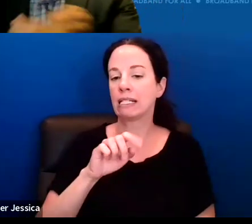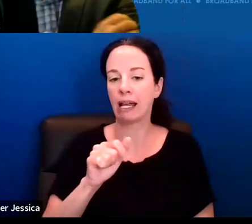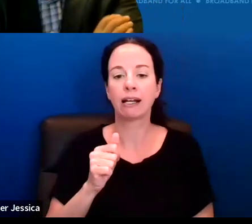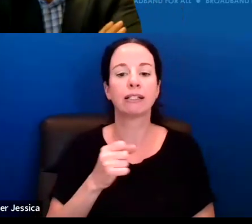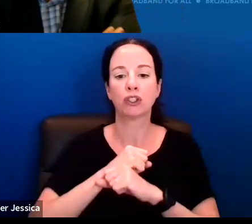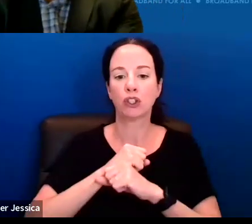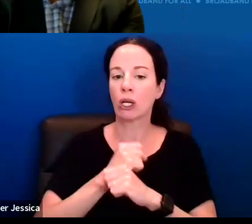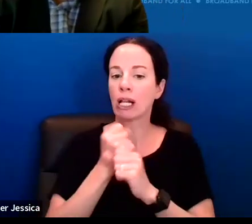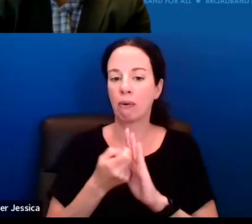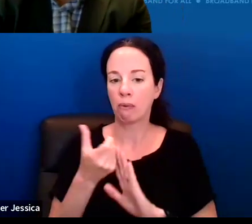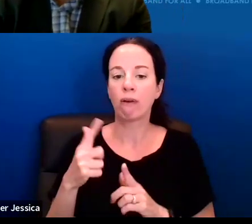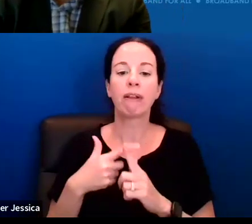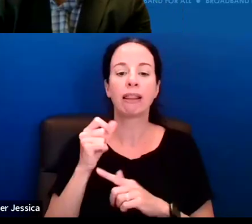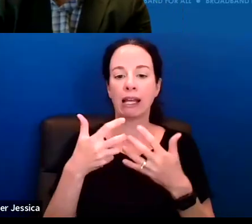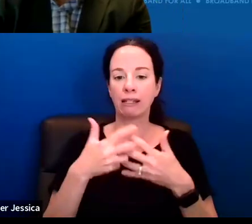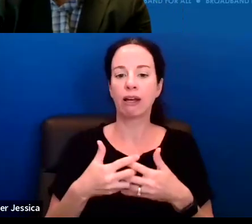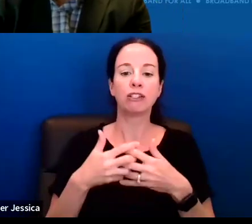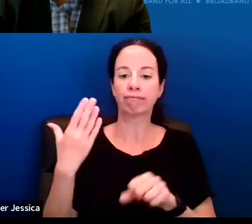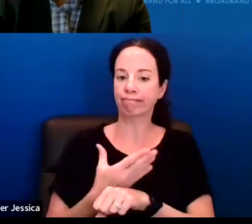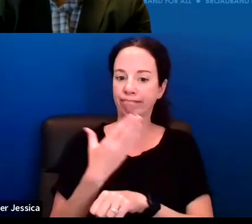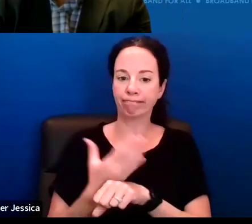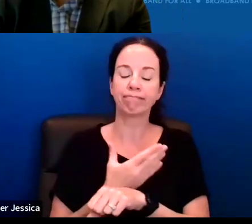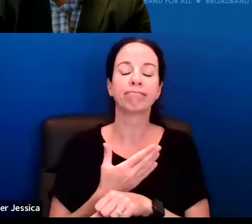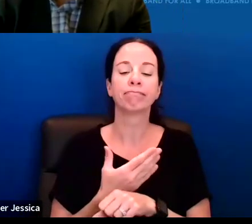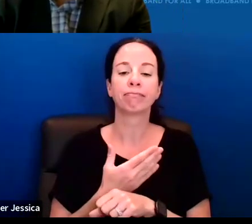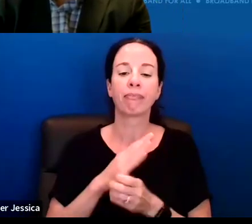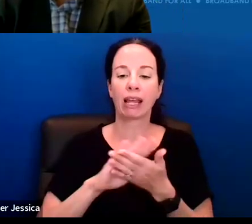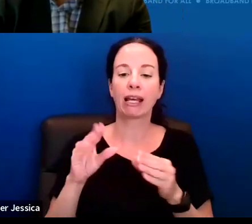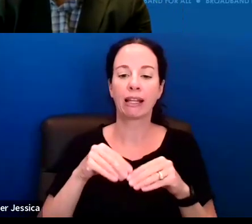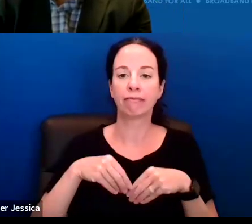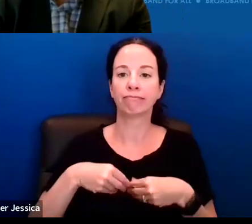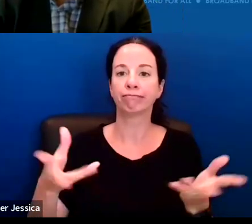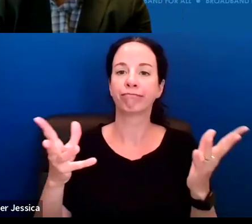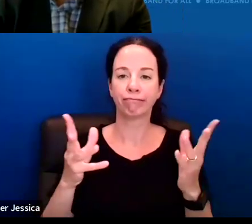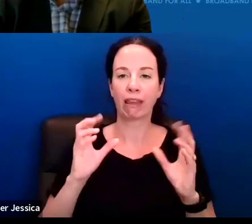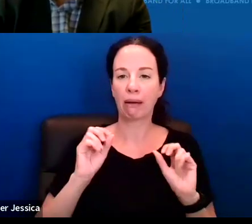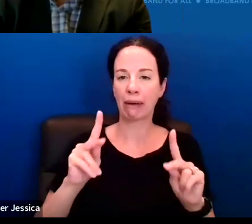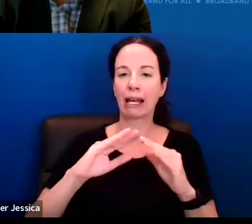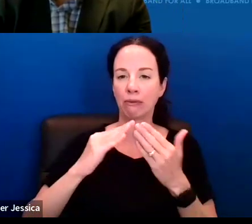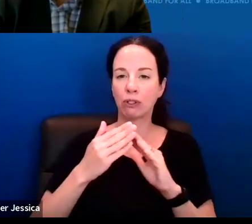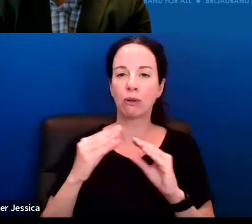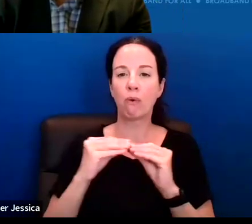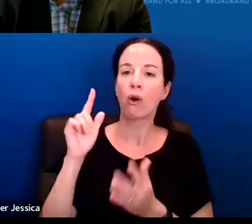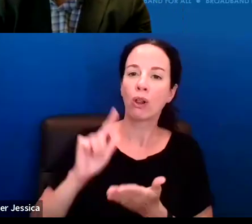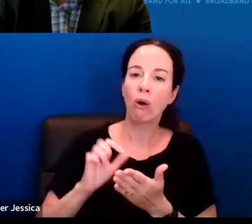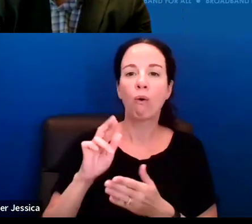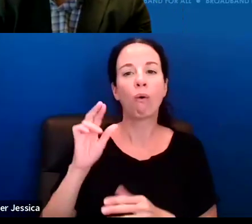device is refurbished and put back out into the community, at a low or no cost, depending on the